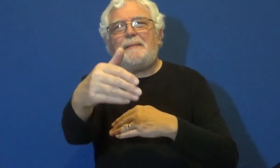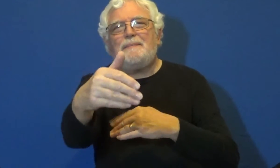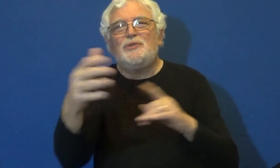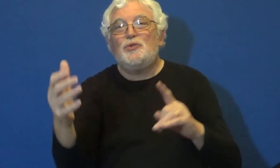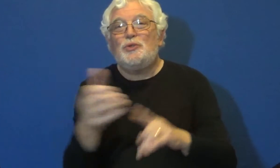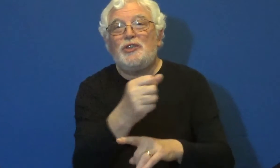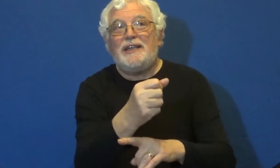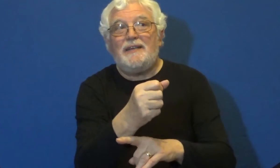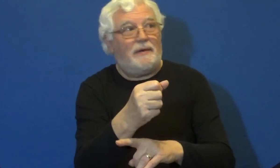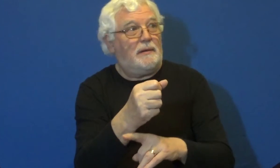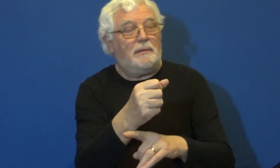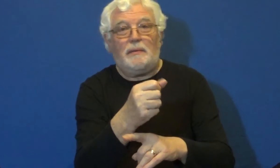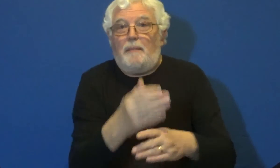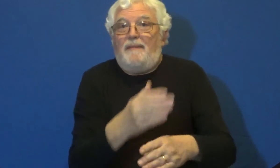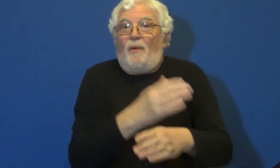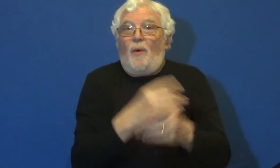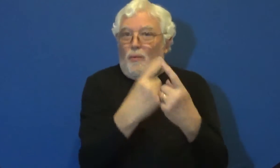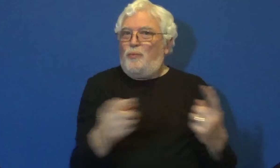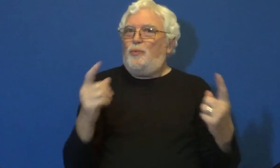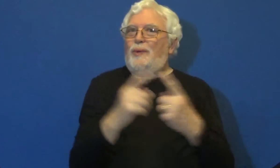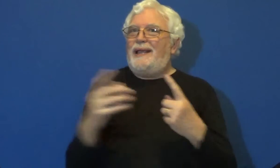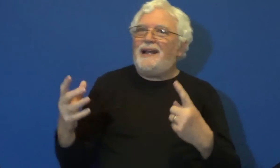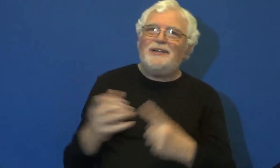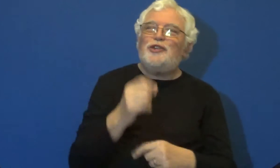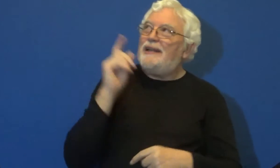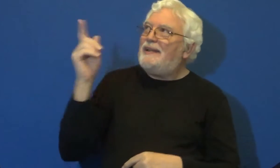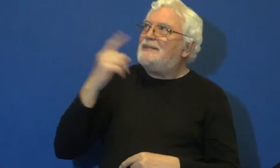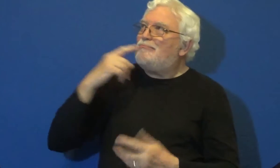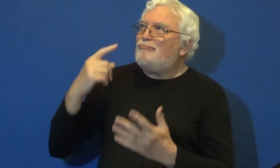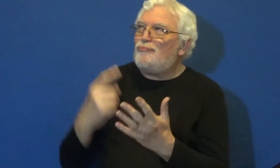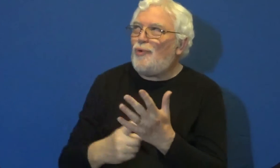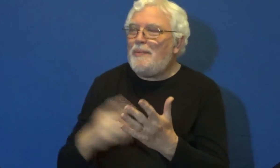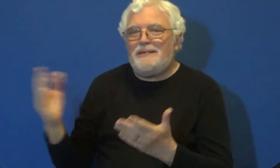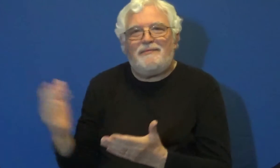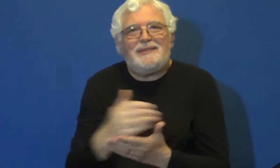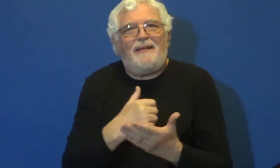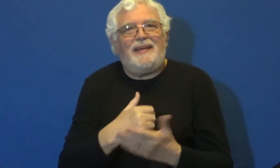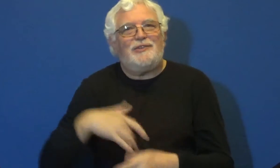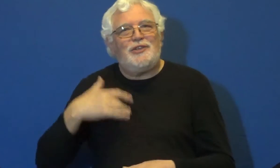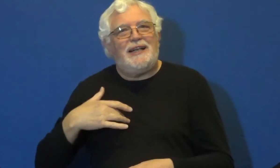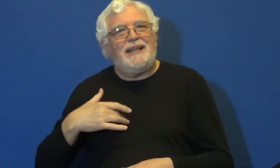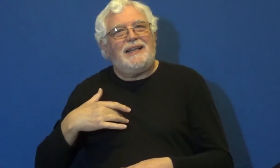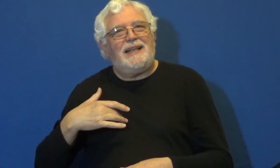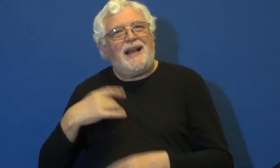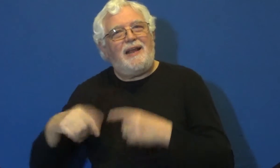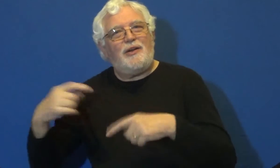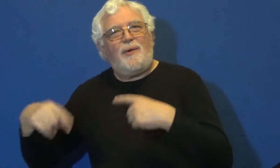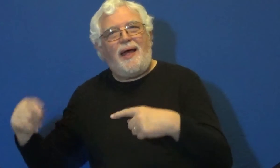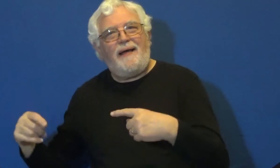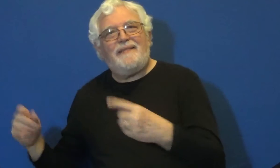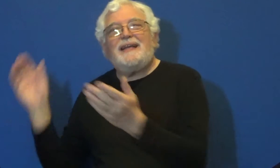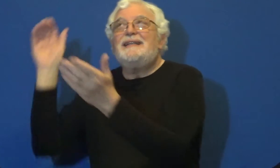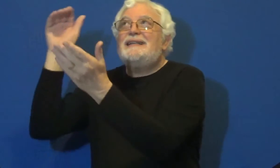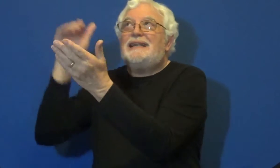can achieve his promise of salvation and eternal life, in the destination of his heavenly kingdom.